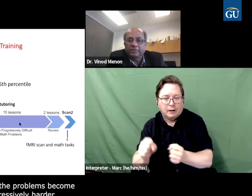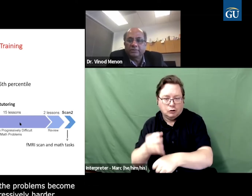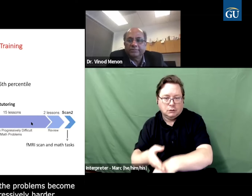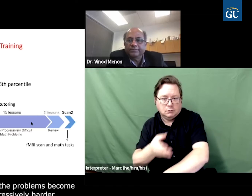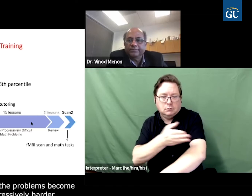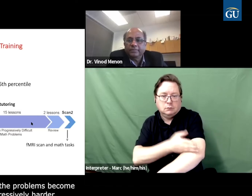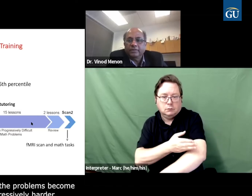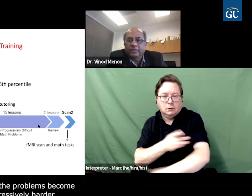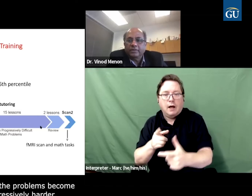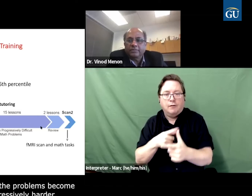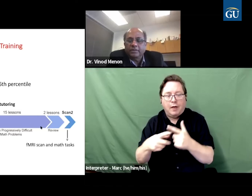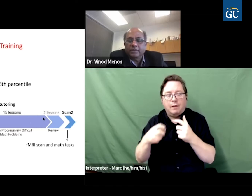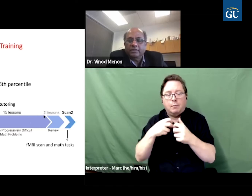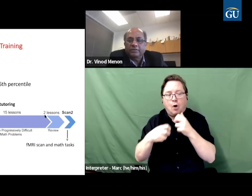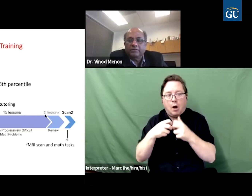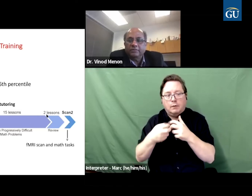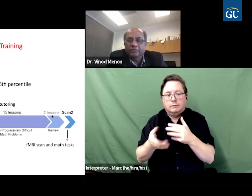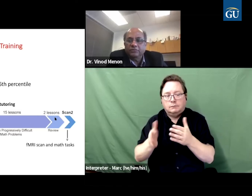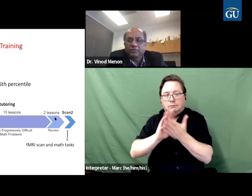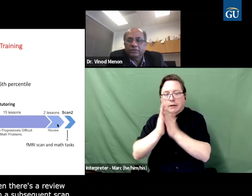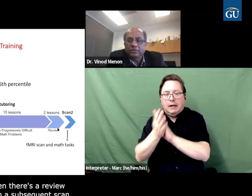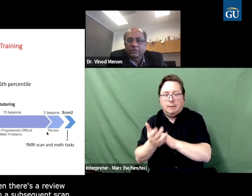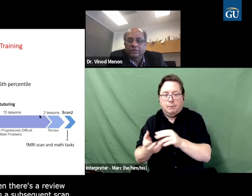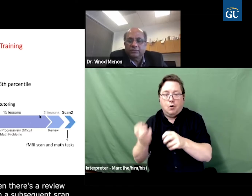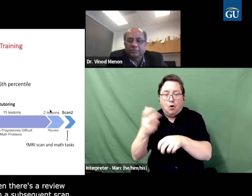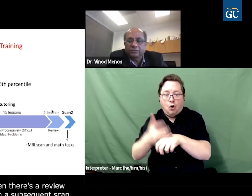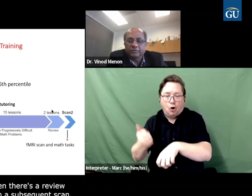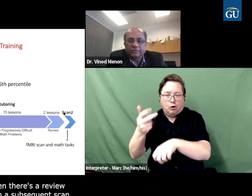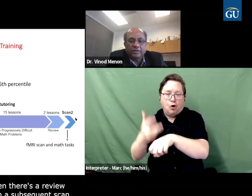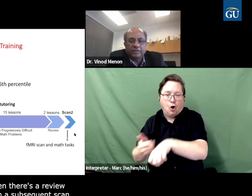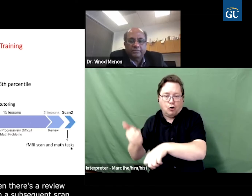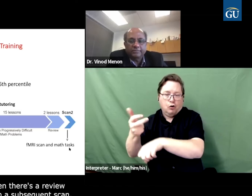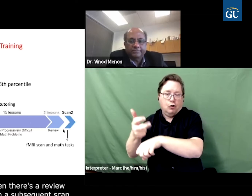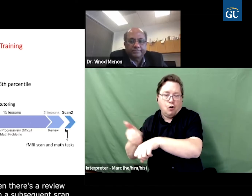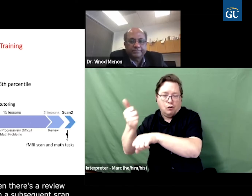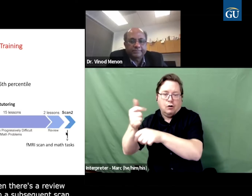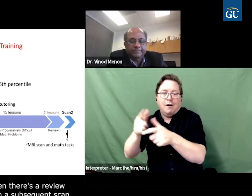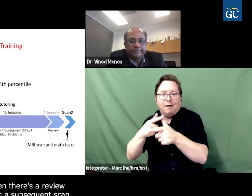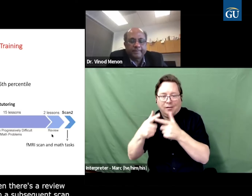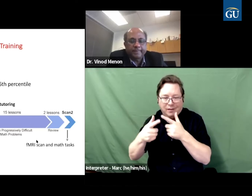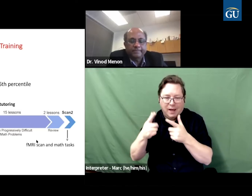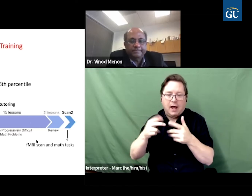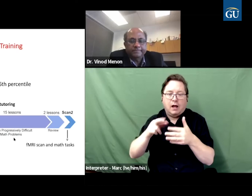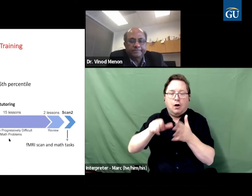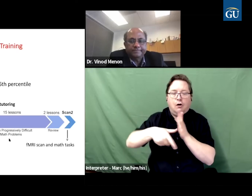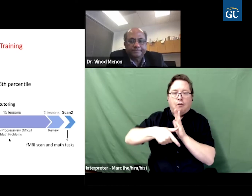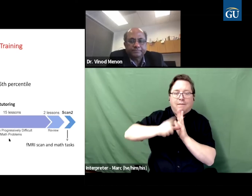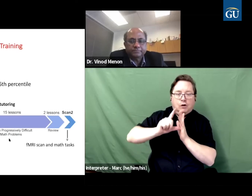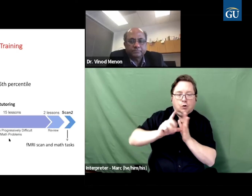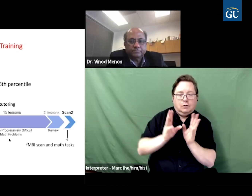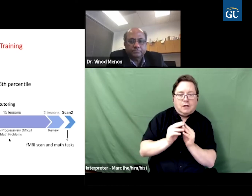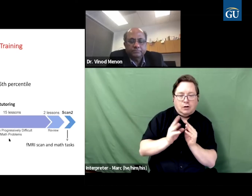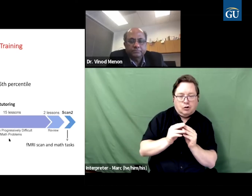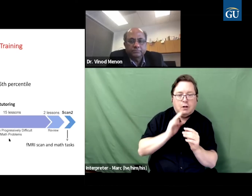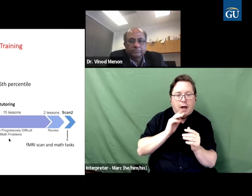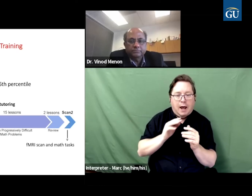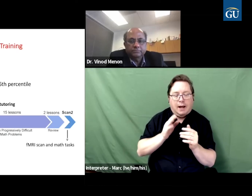progressively harder and then there's a review session and a subsequent scan